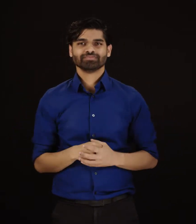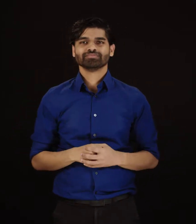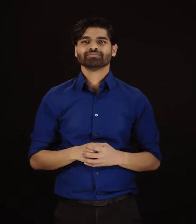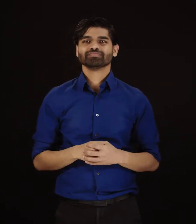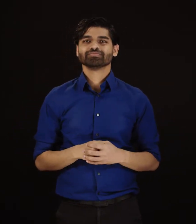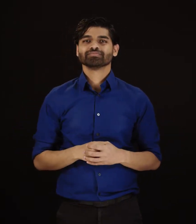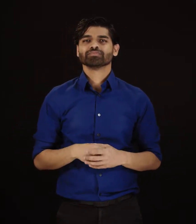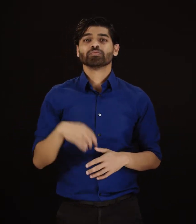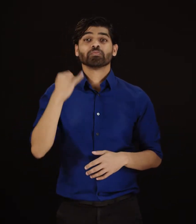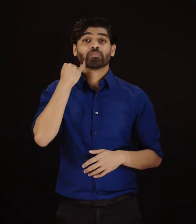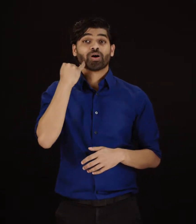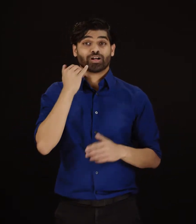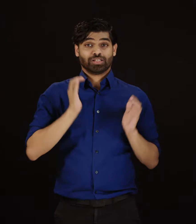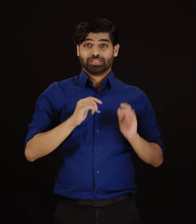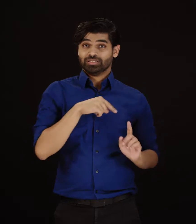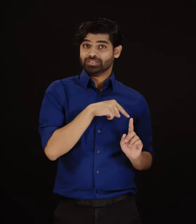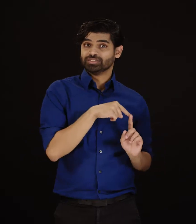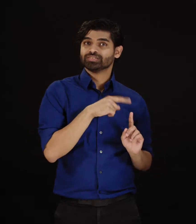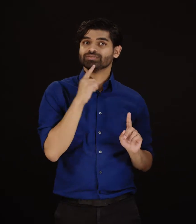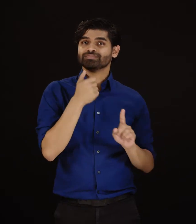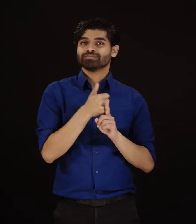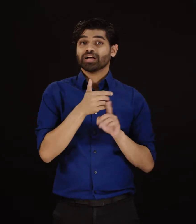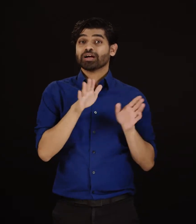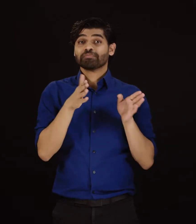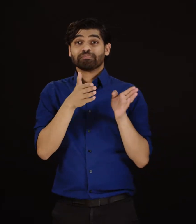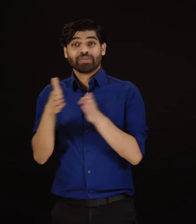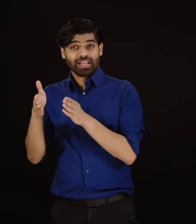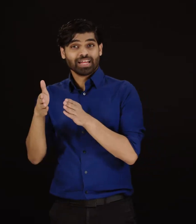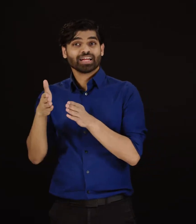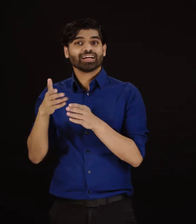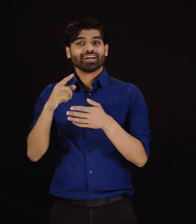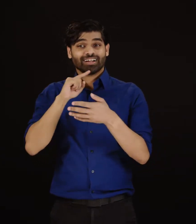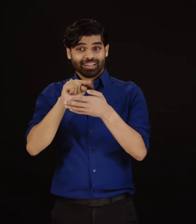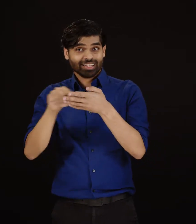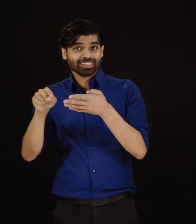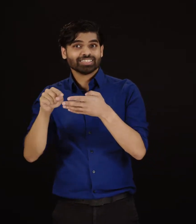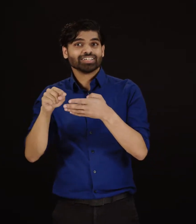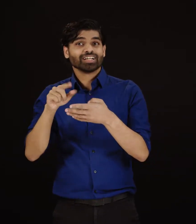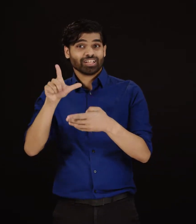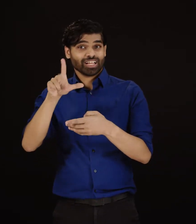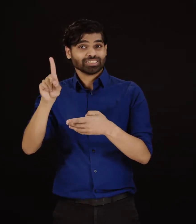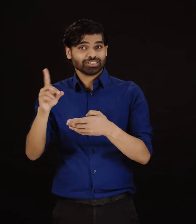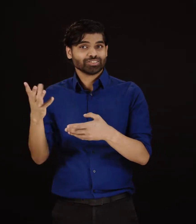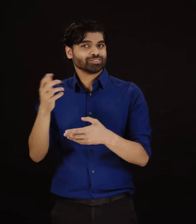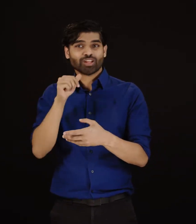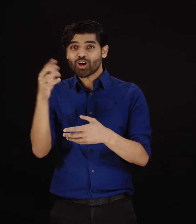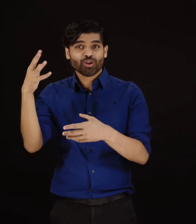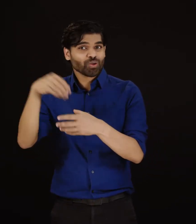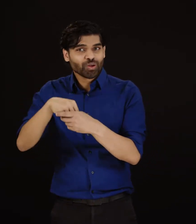amount, they will be billed for Long Distance Charges for calls. Local calling areas vary by